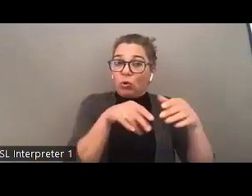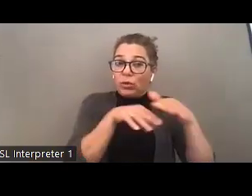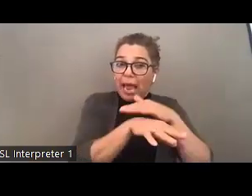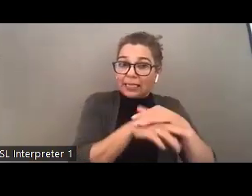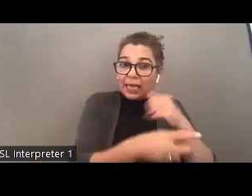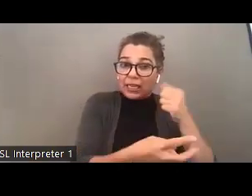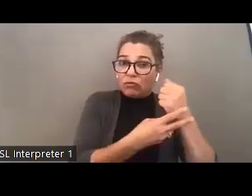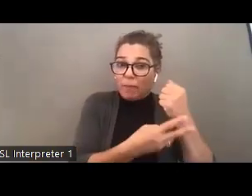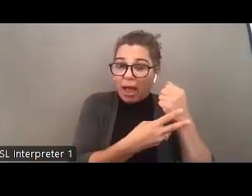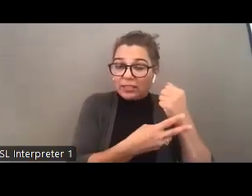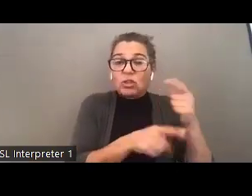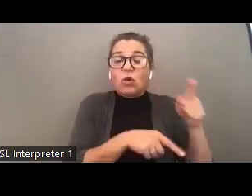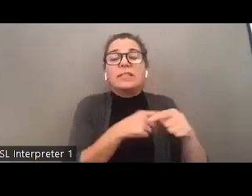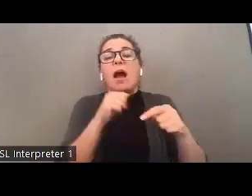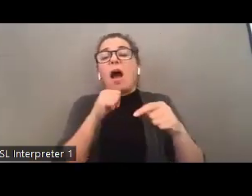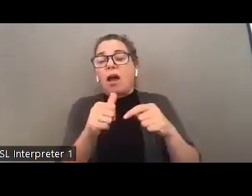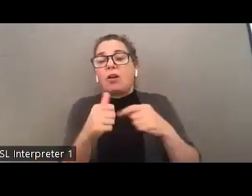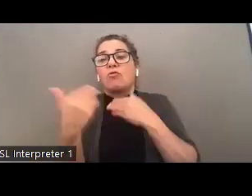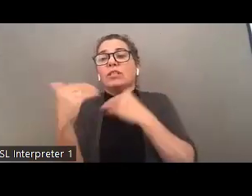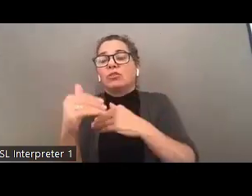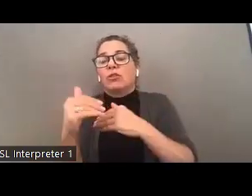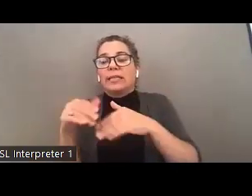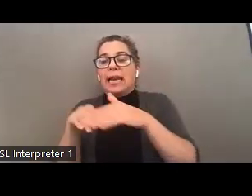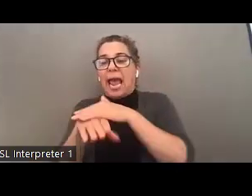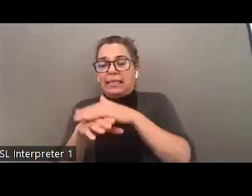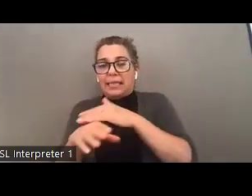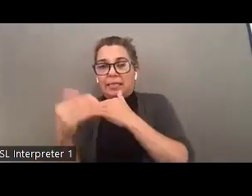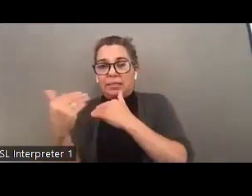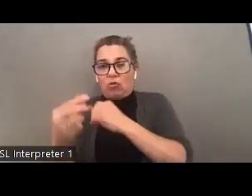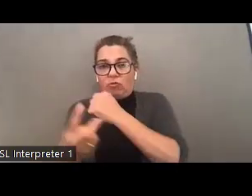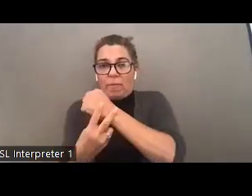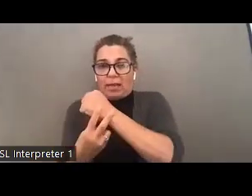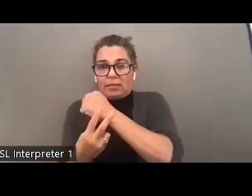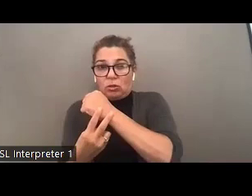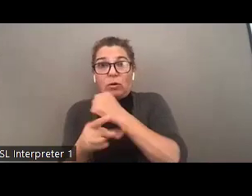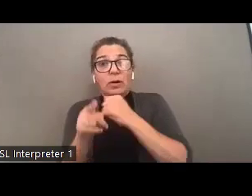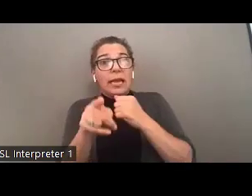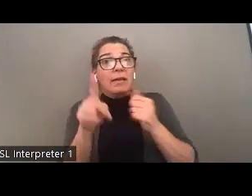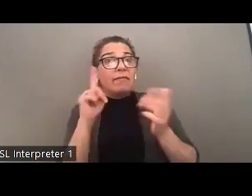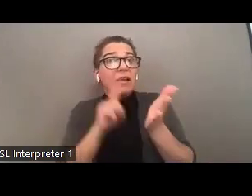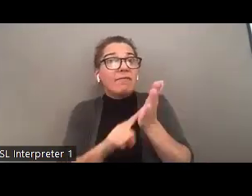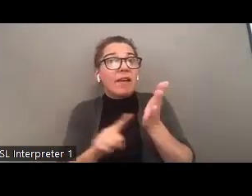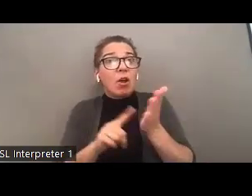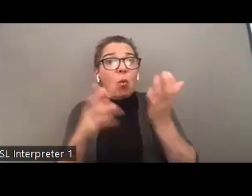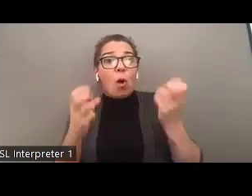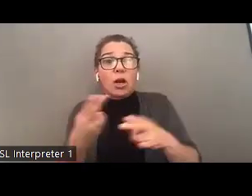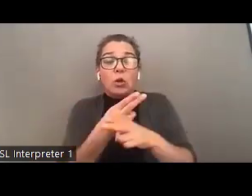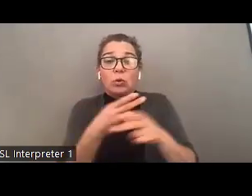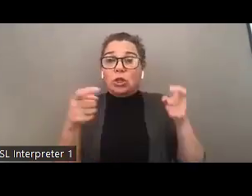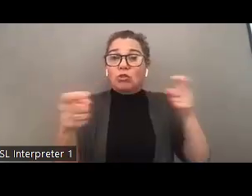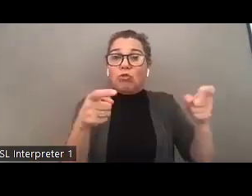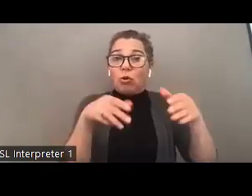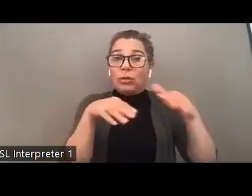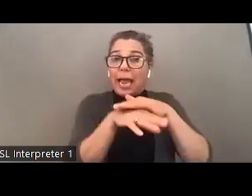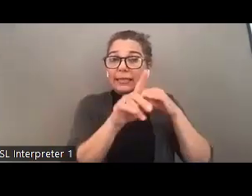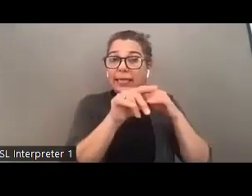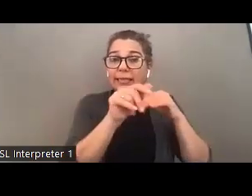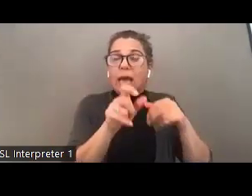and unrestricted access repositories. Investigators who would like to use controlled access data submit a data access request to do so.